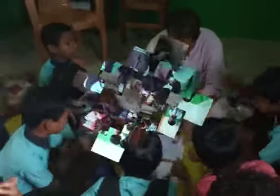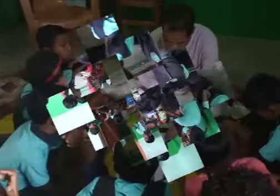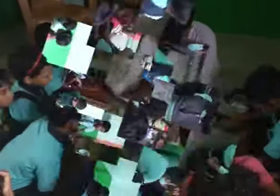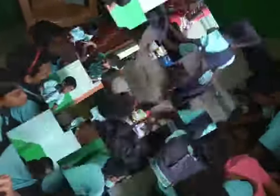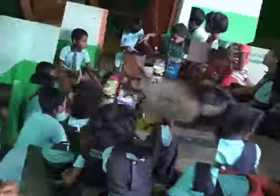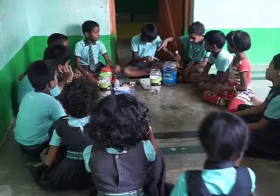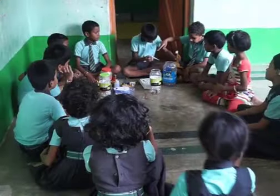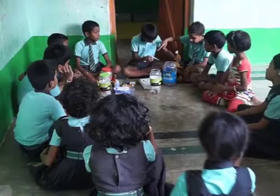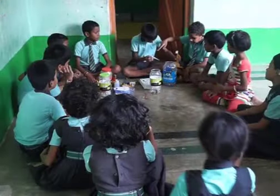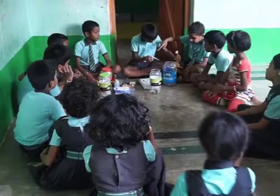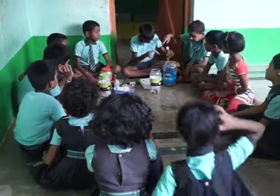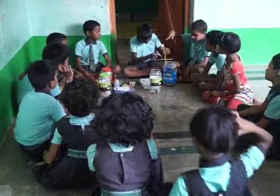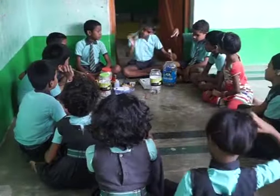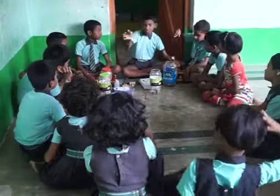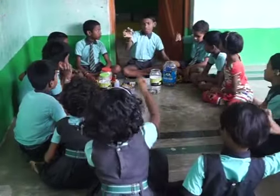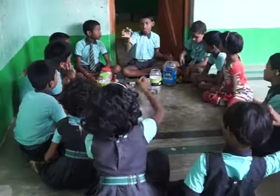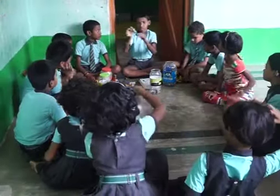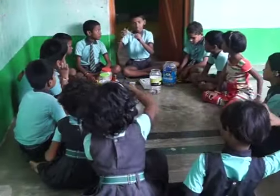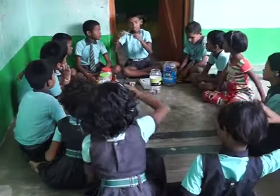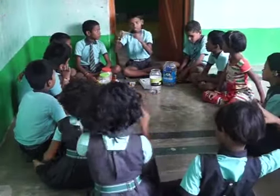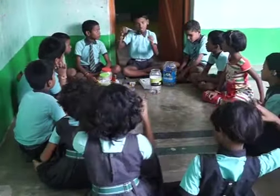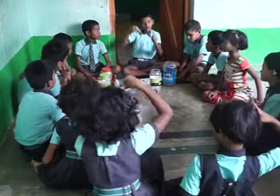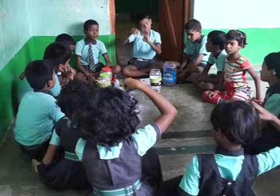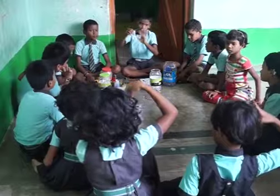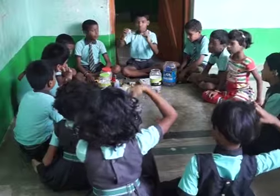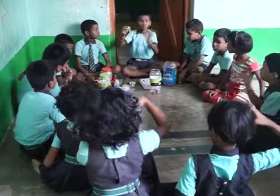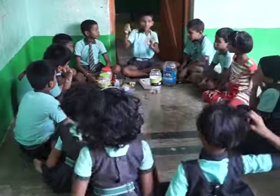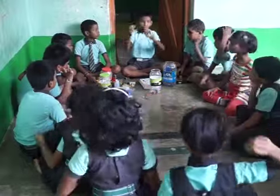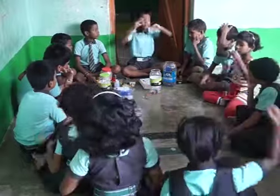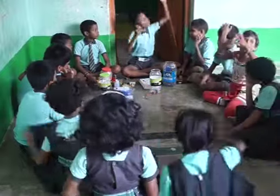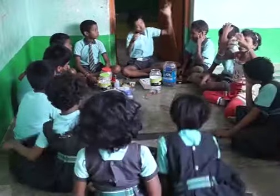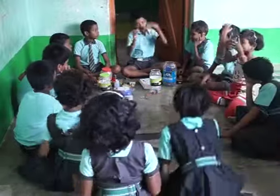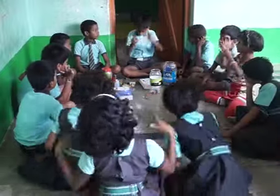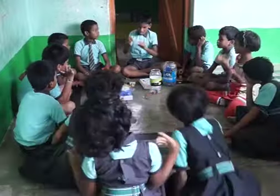we always ensure that the necessary precaution and the guidance during these